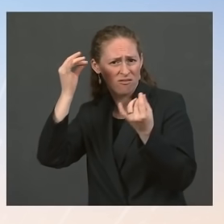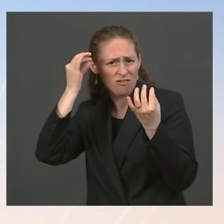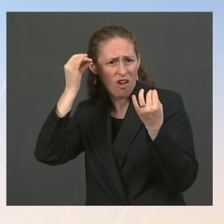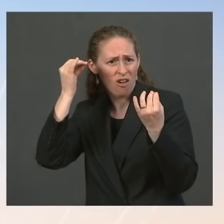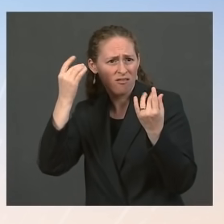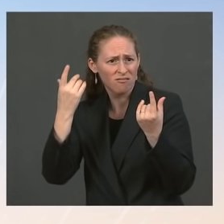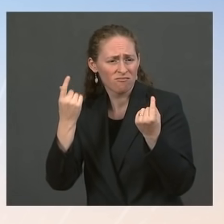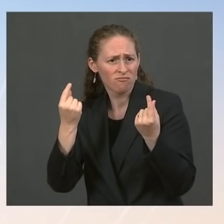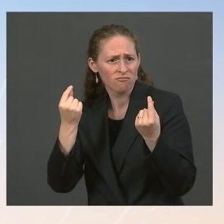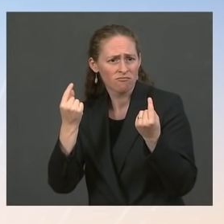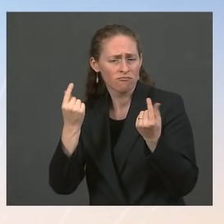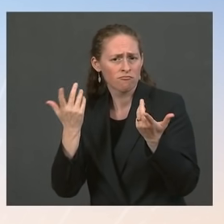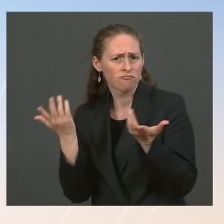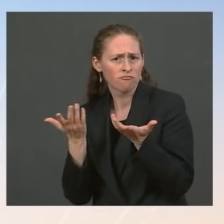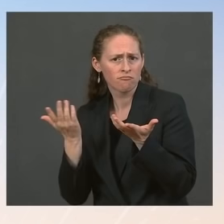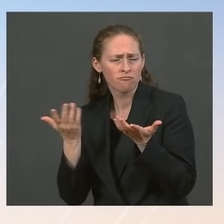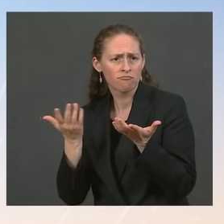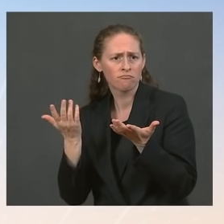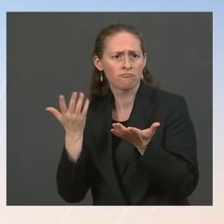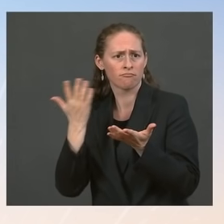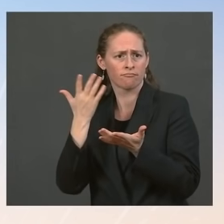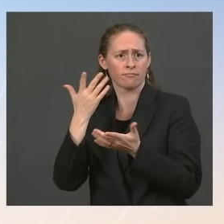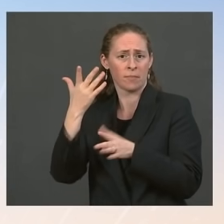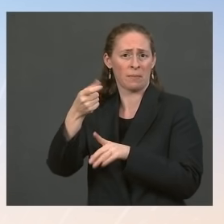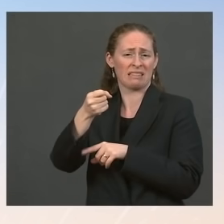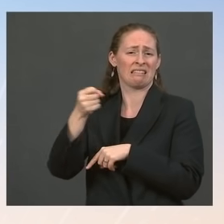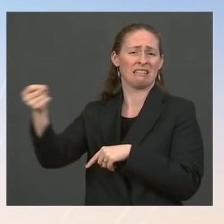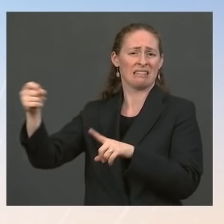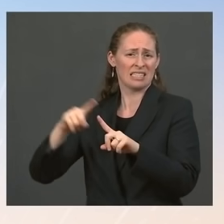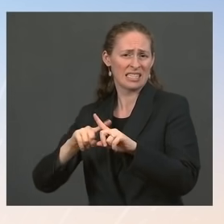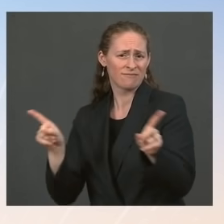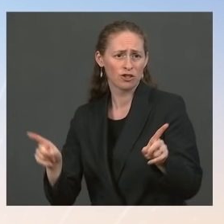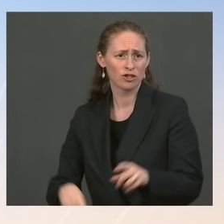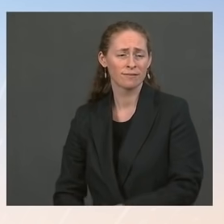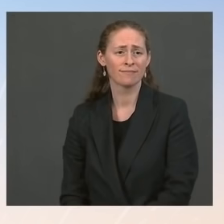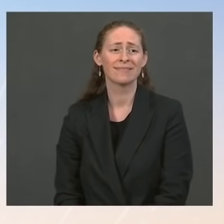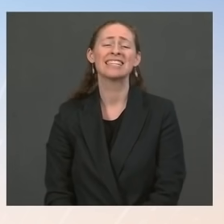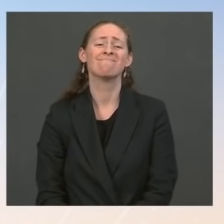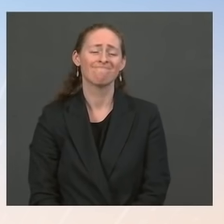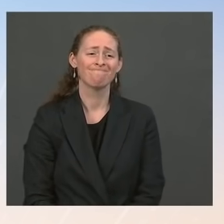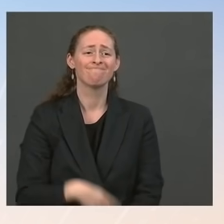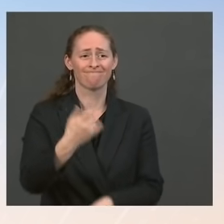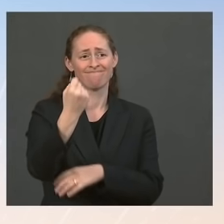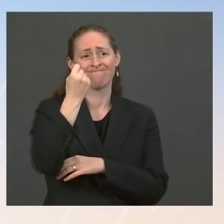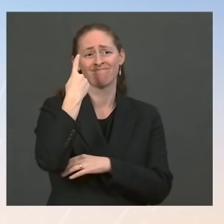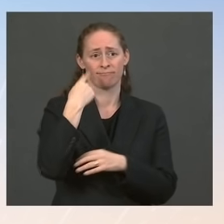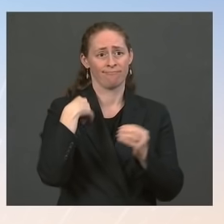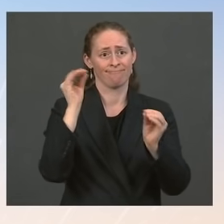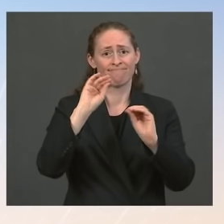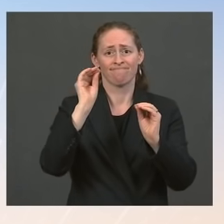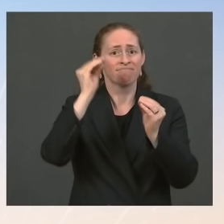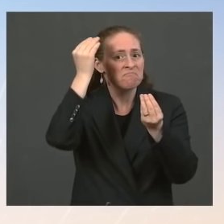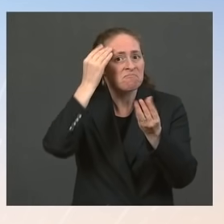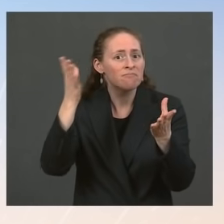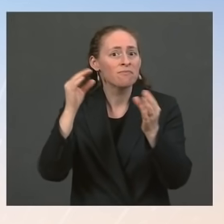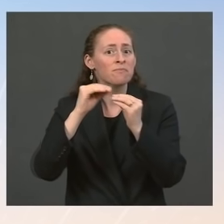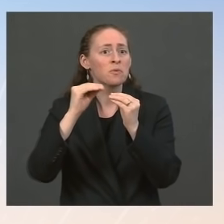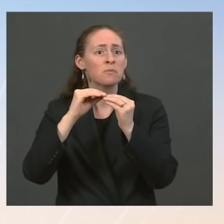on reappointing a Fed chair? Ms. Psaki: I understand the interest. I don't have anything on personnel announcements to make and nothing further on Senator Warren's comments. Go ahead.